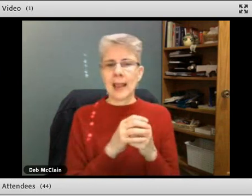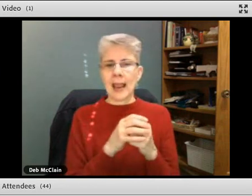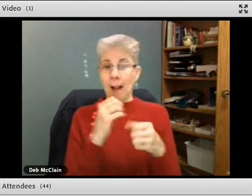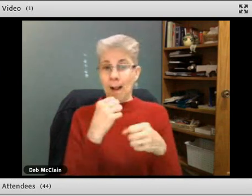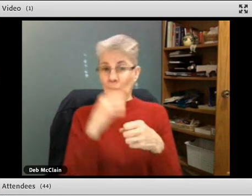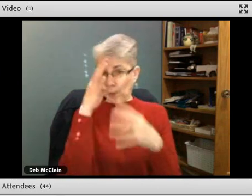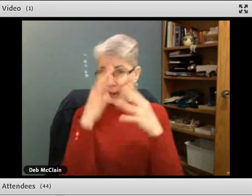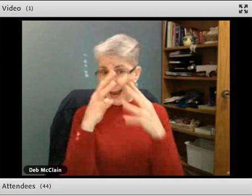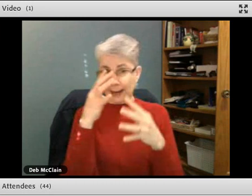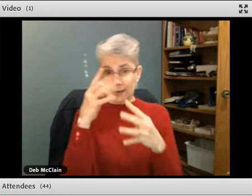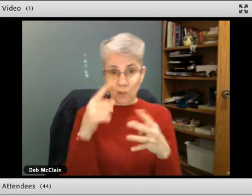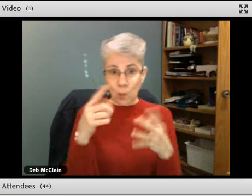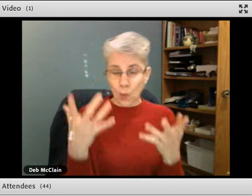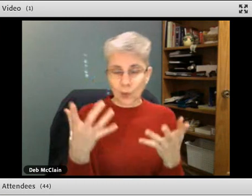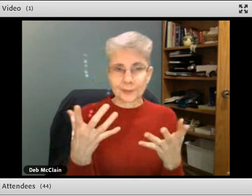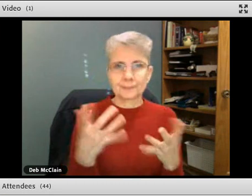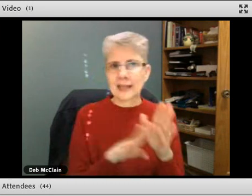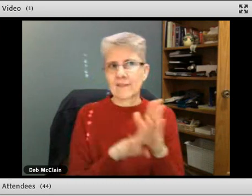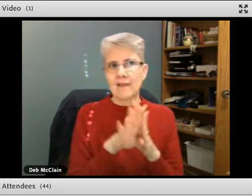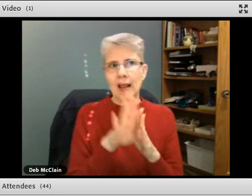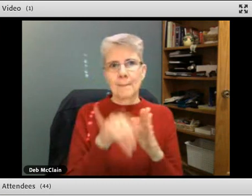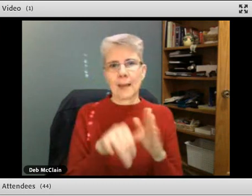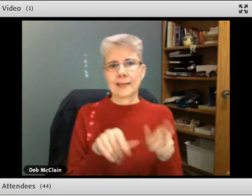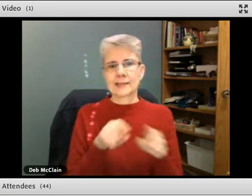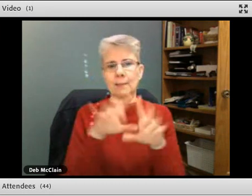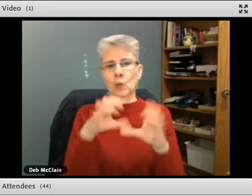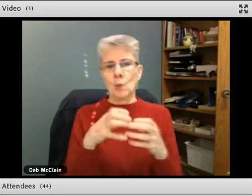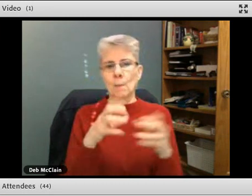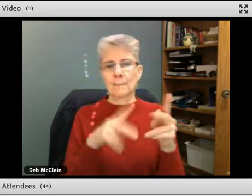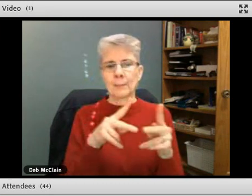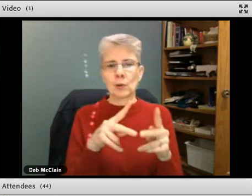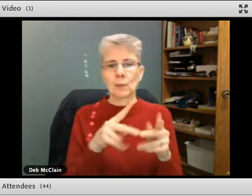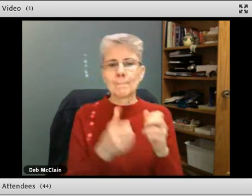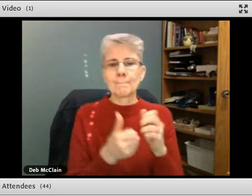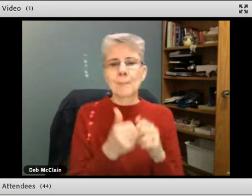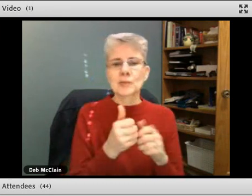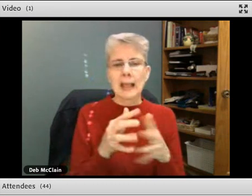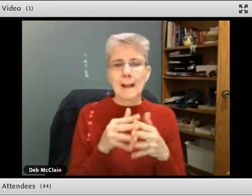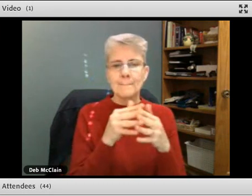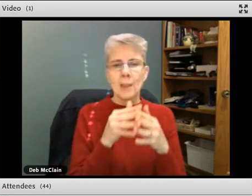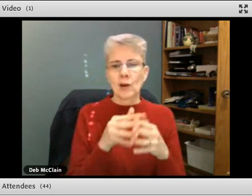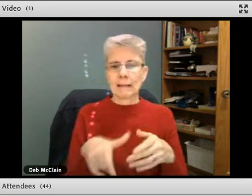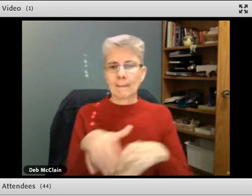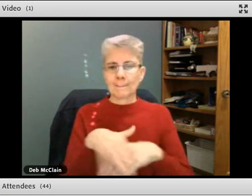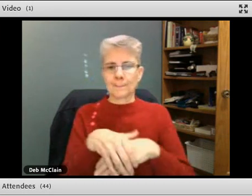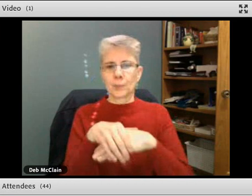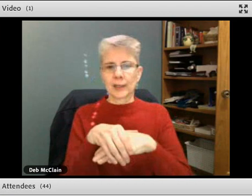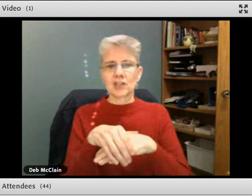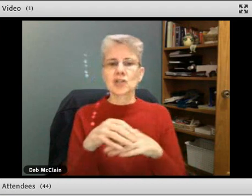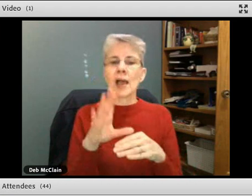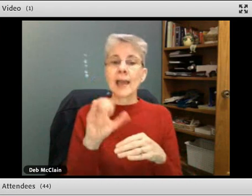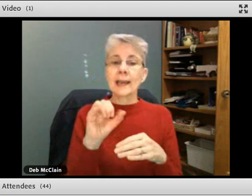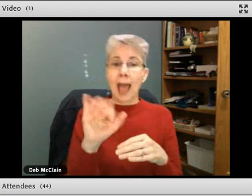mostly American and British catalogers, who had created AACR2.